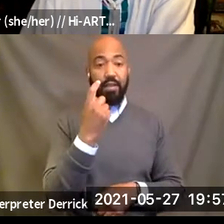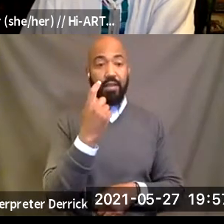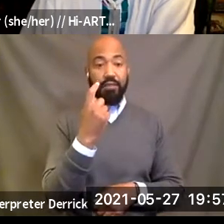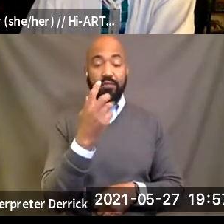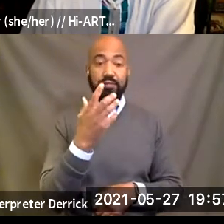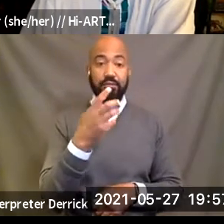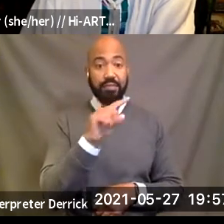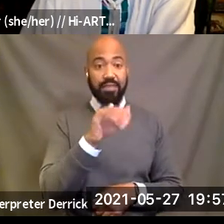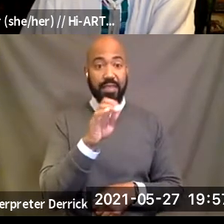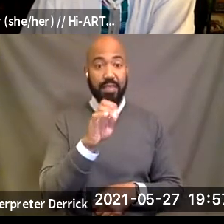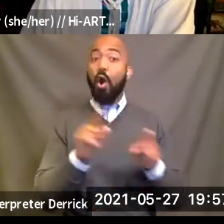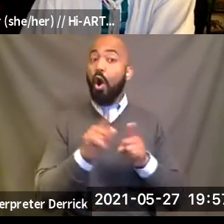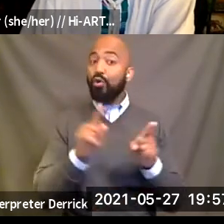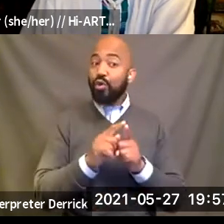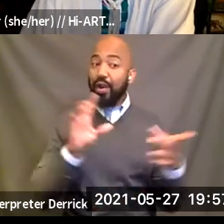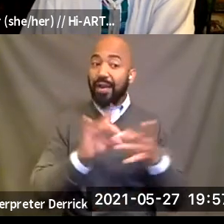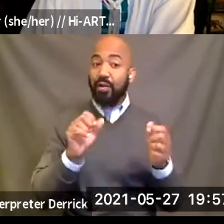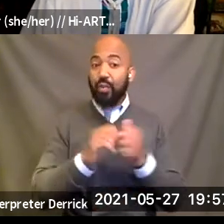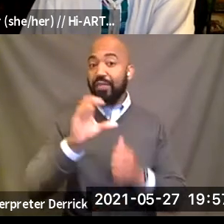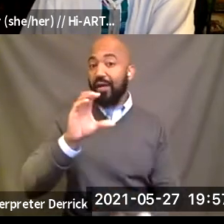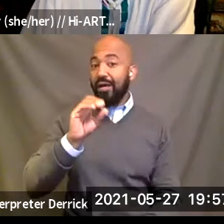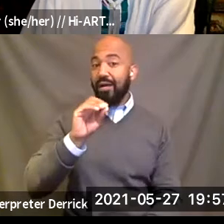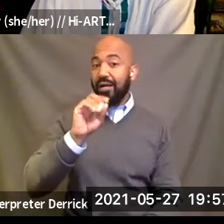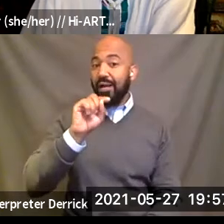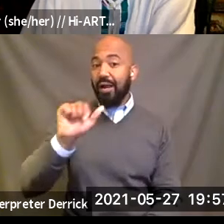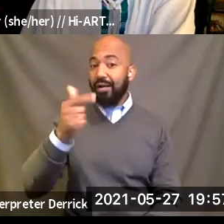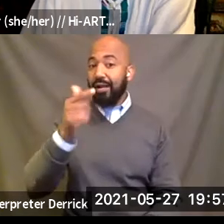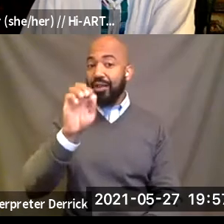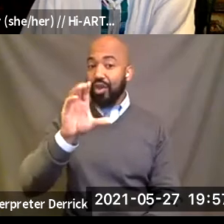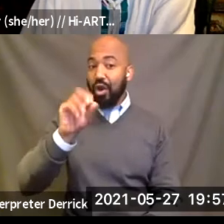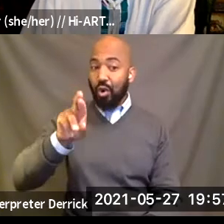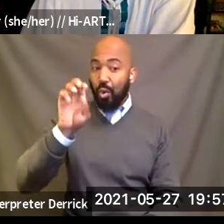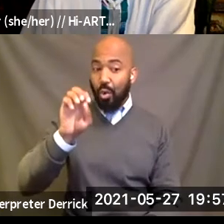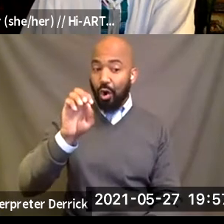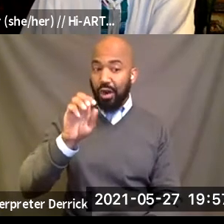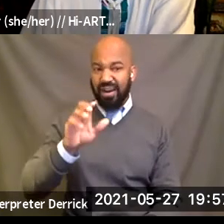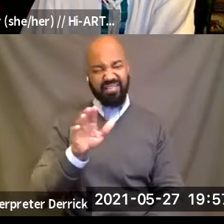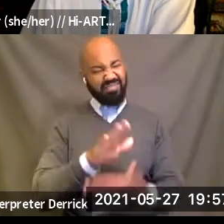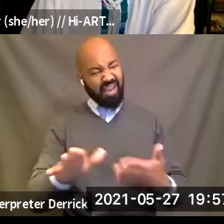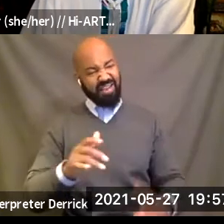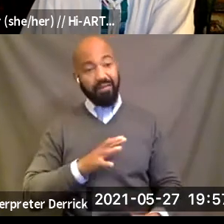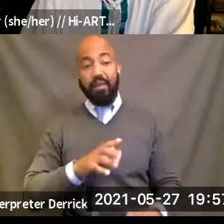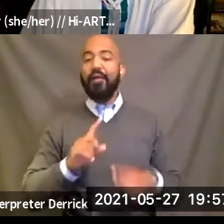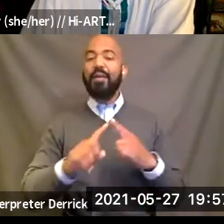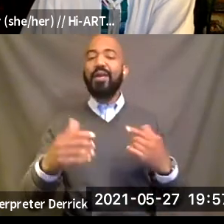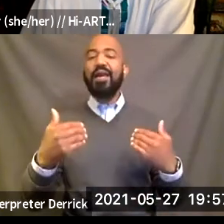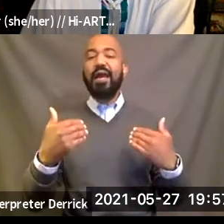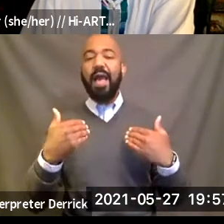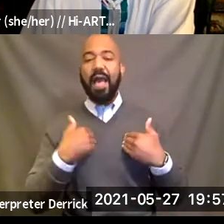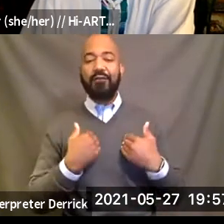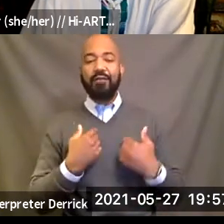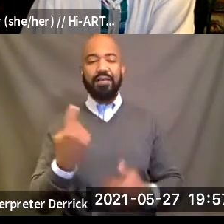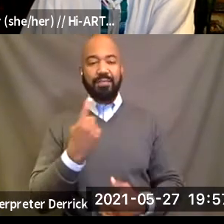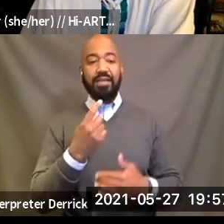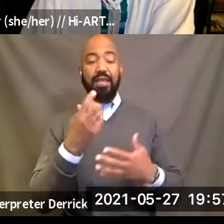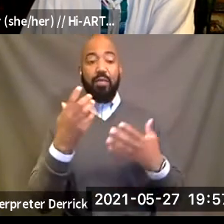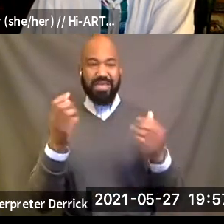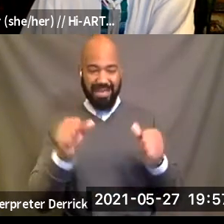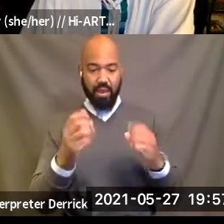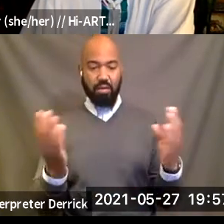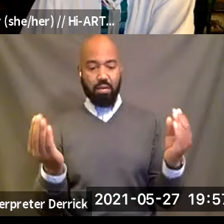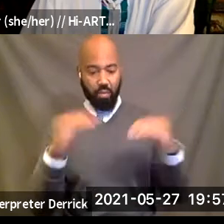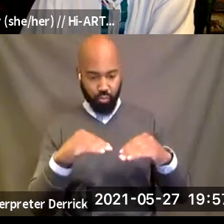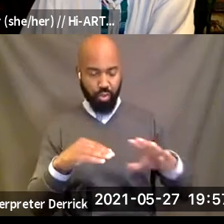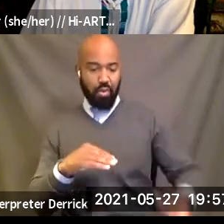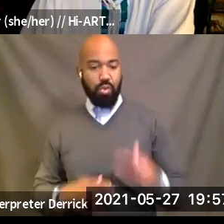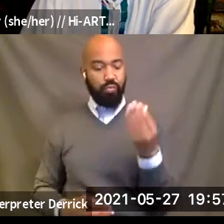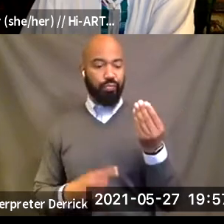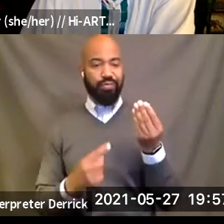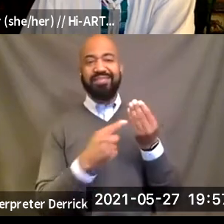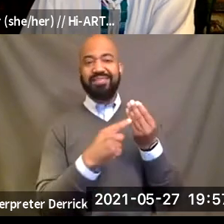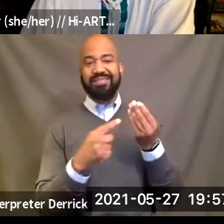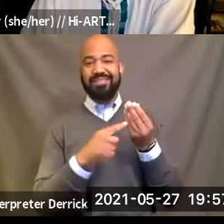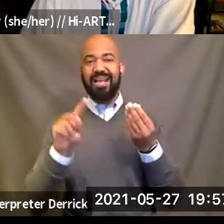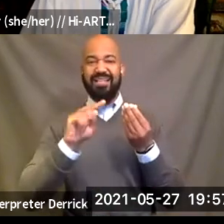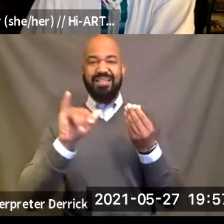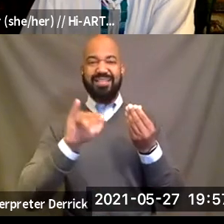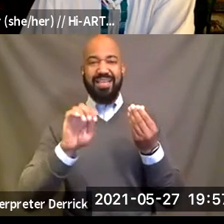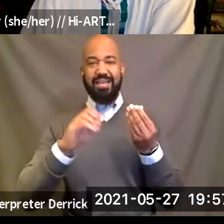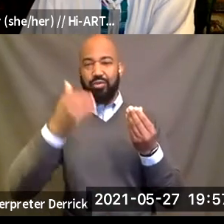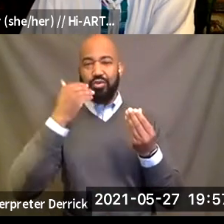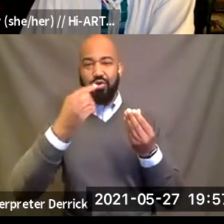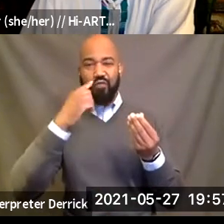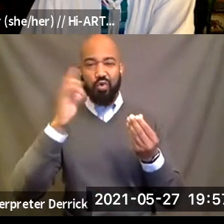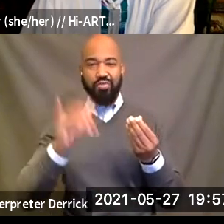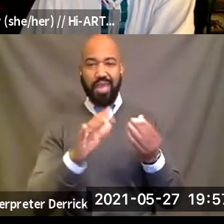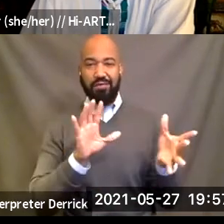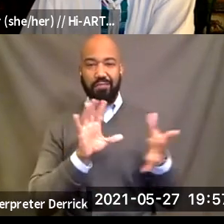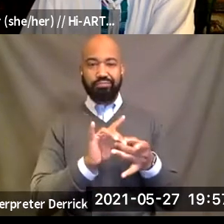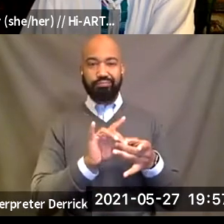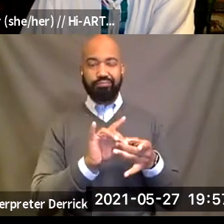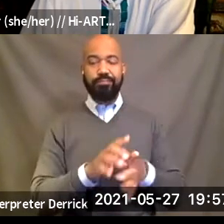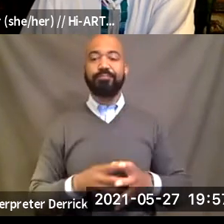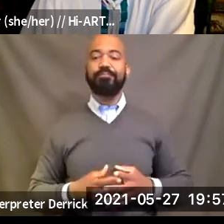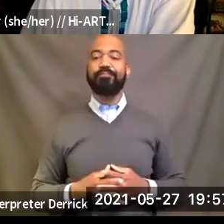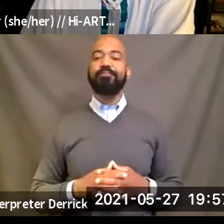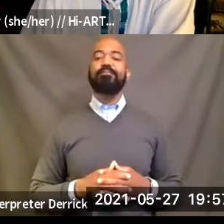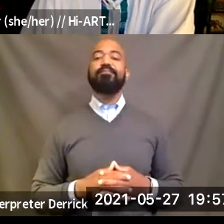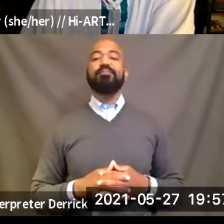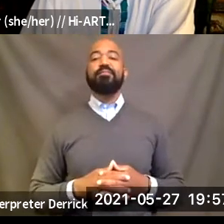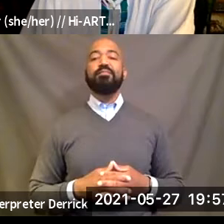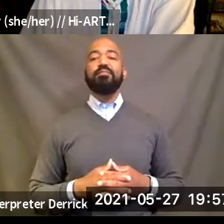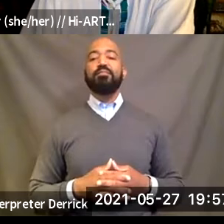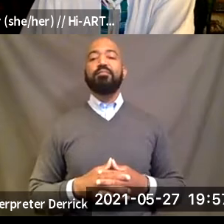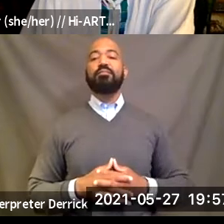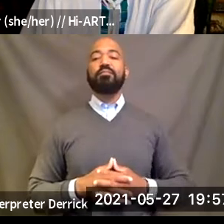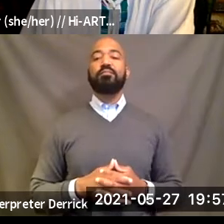Leah (she/her): has been really good for that and really good and being a model for also ways that ideas and spaces and groups can change, like the xen is going to change and evolve and that's super exciting the same way terminology language organizing.